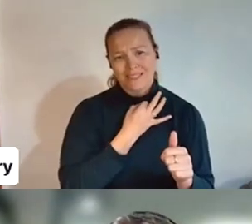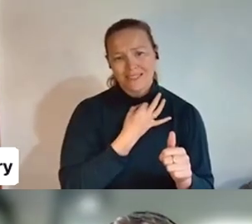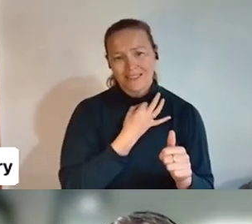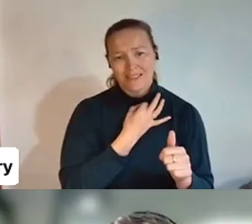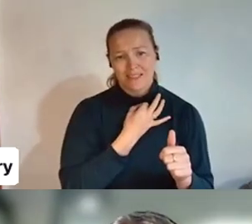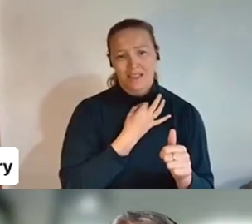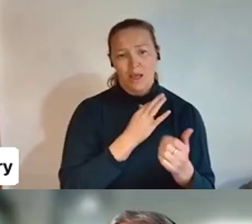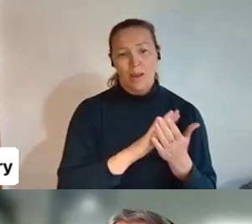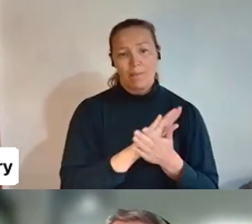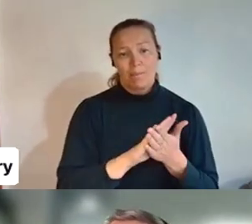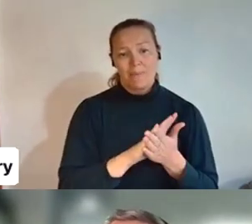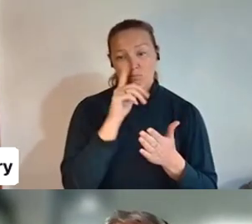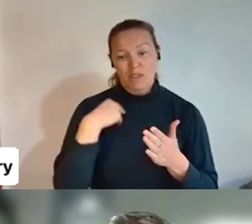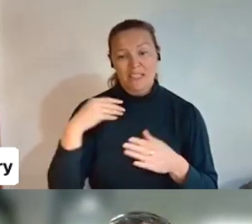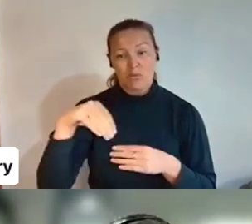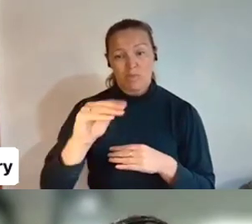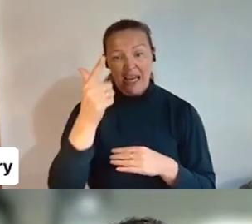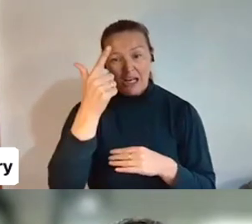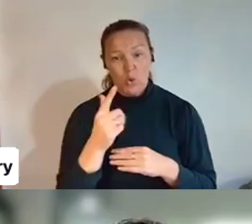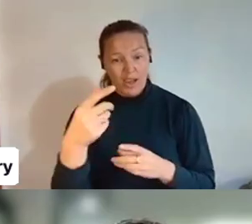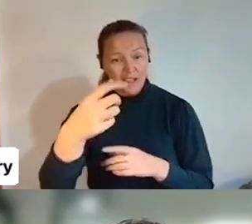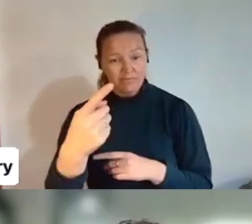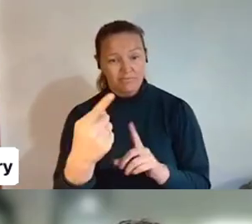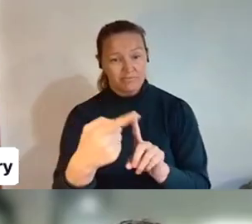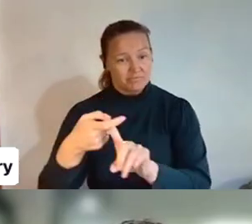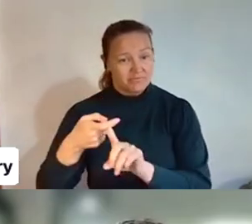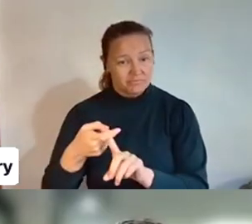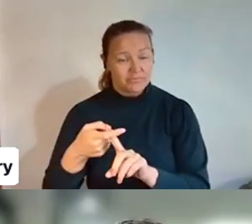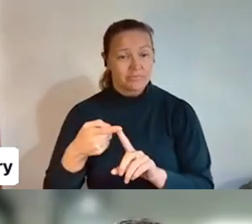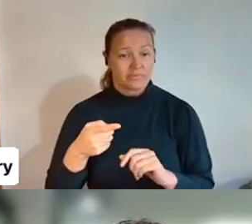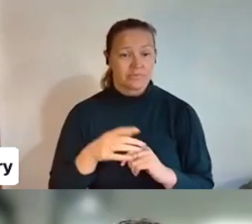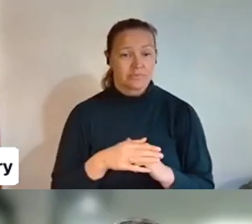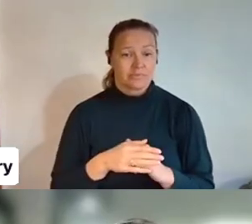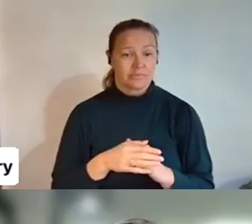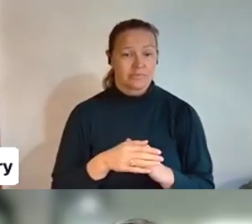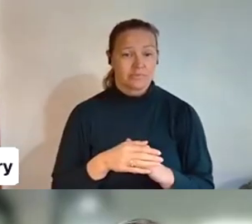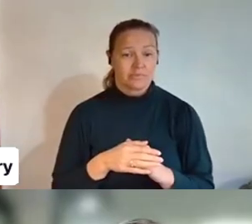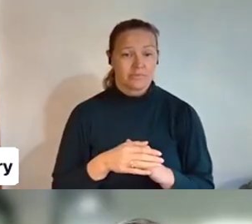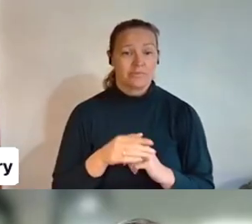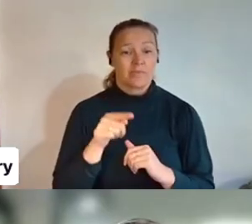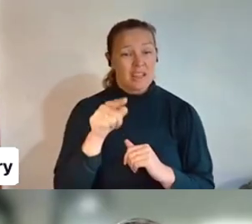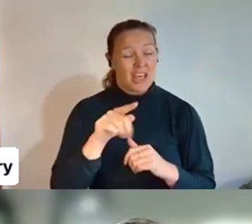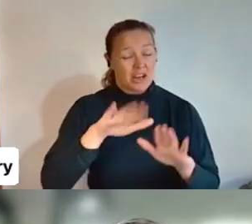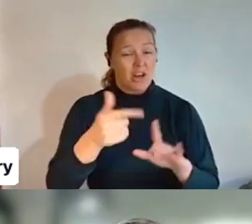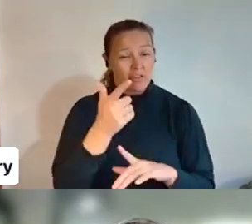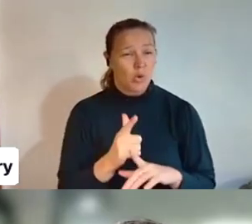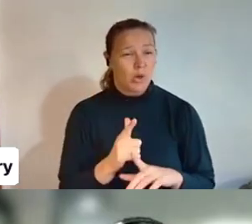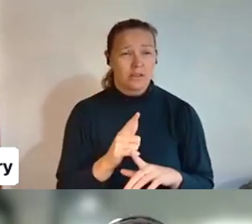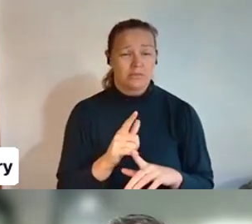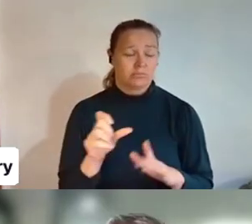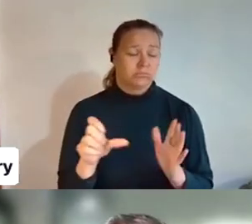for a lawyer and the kind of lawyer they need is almost impossible to find, even if they have the